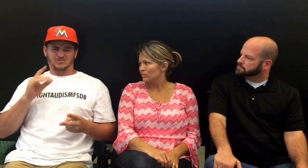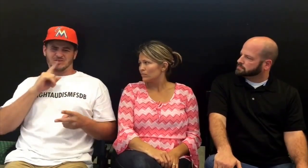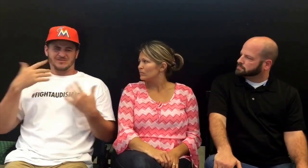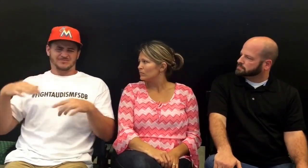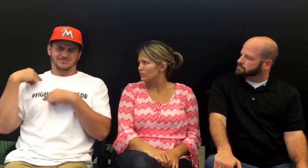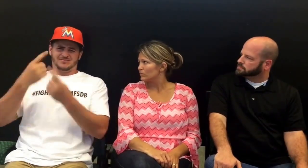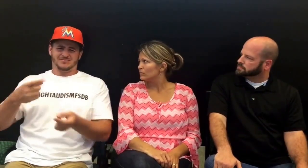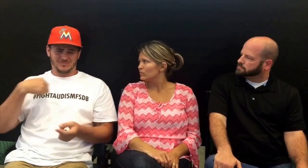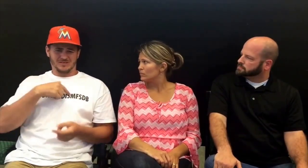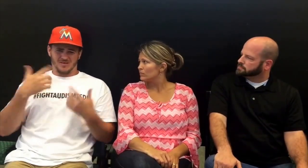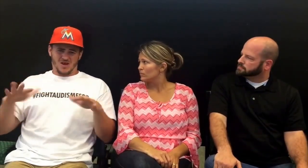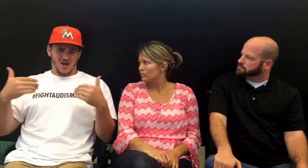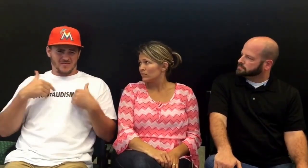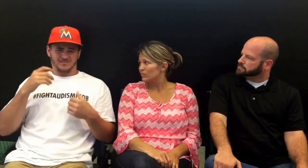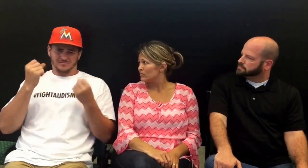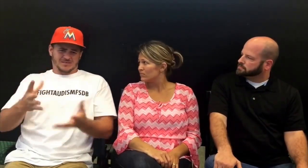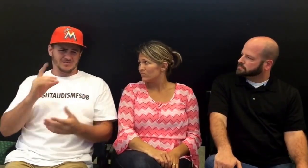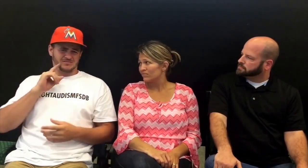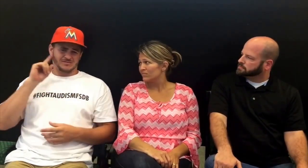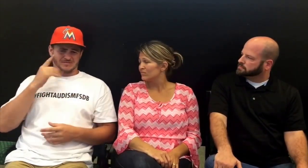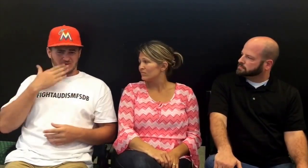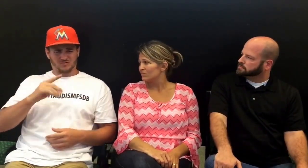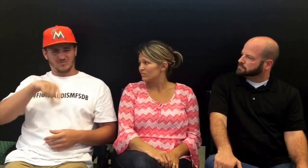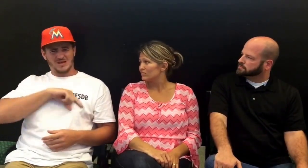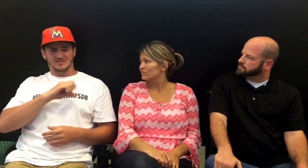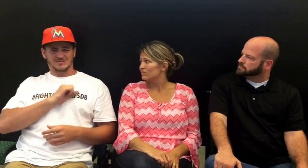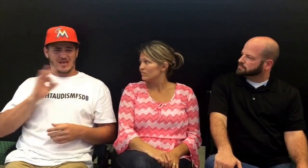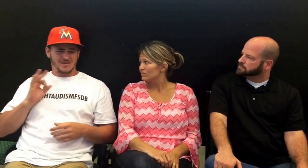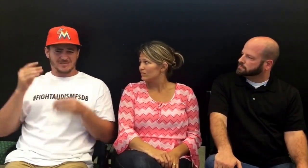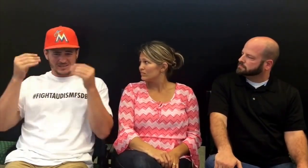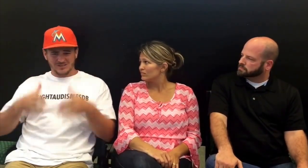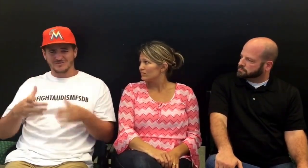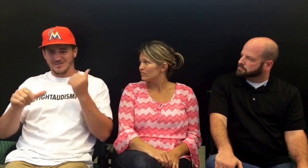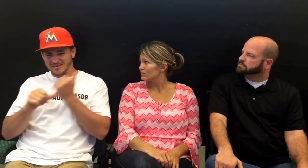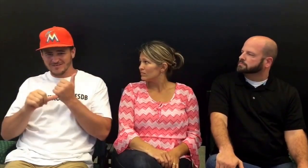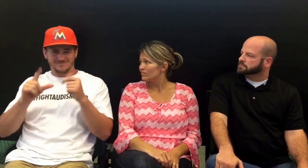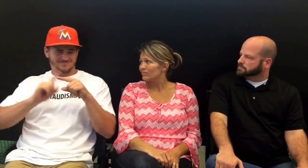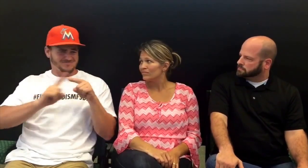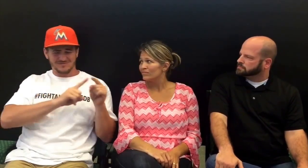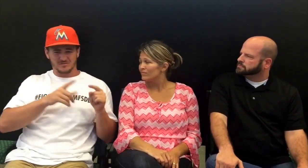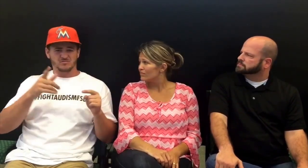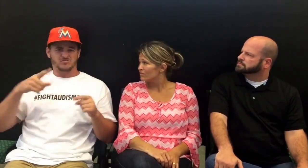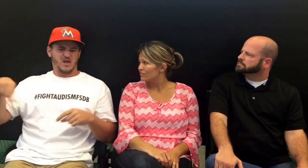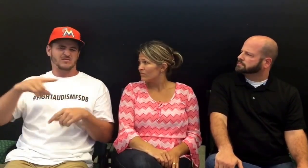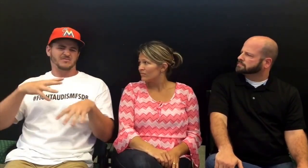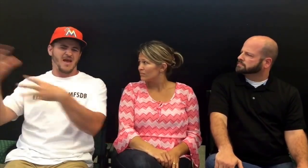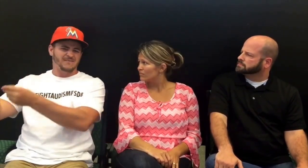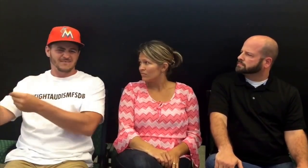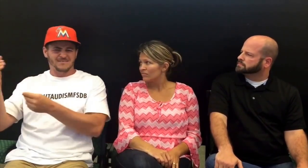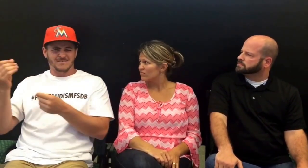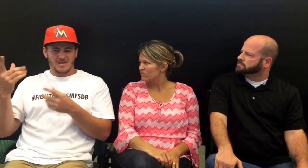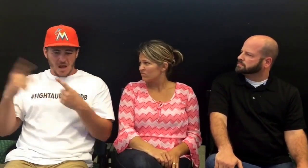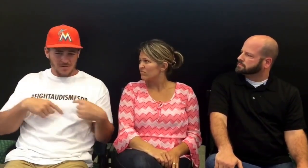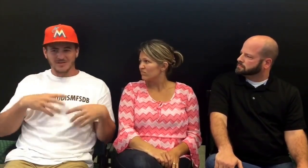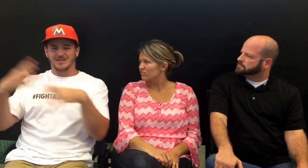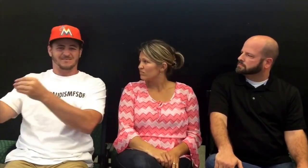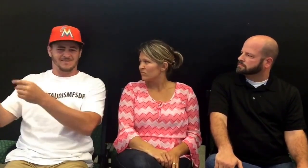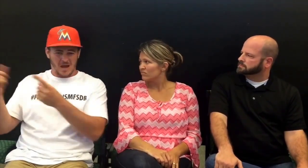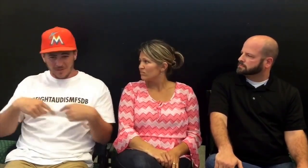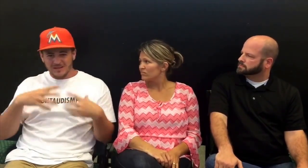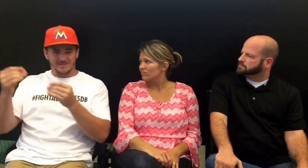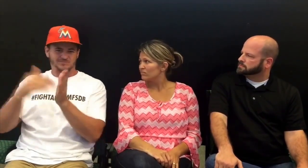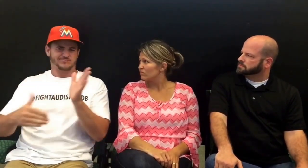We’ve had many qualified Deaf teachers, staff, assistants who left, came back, but left again.